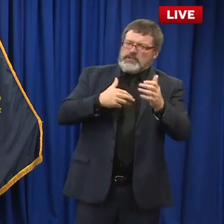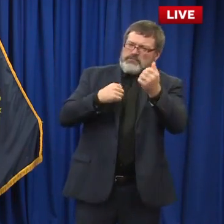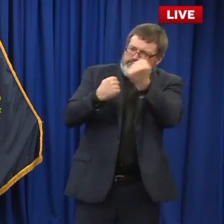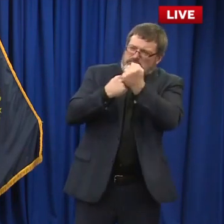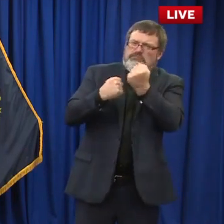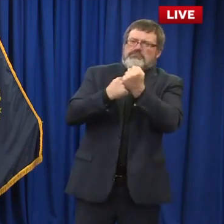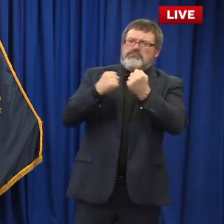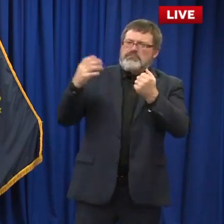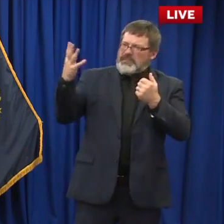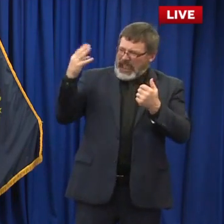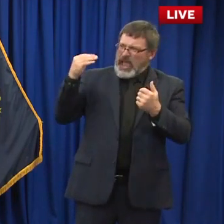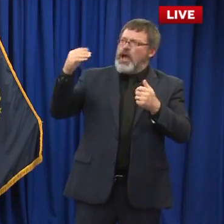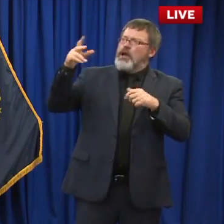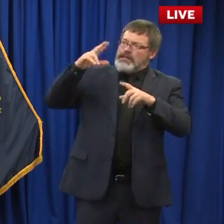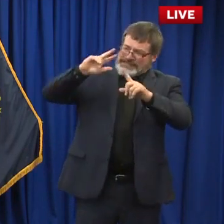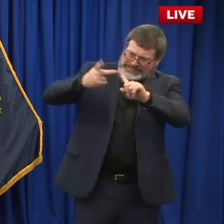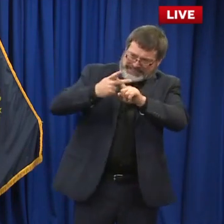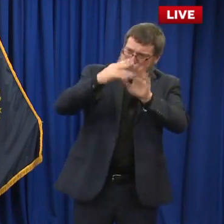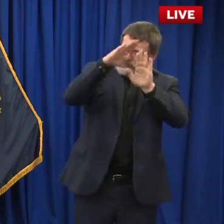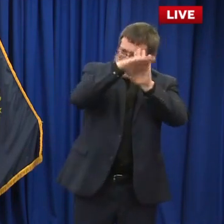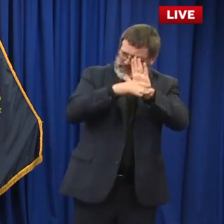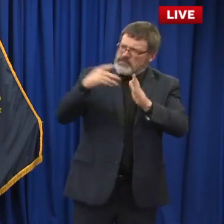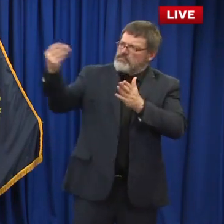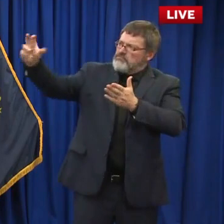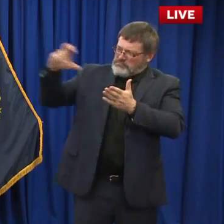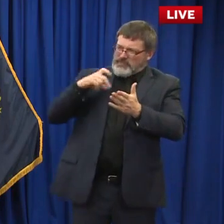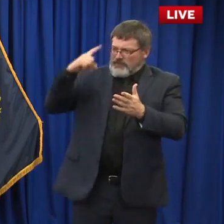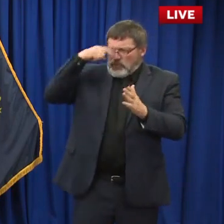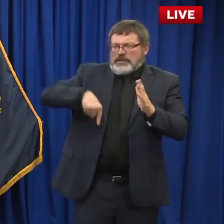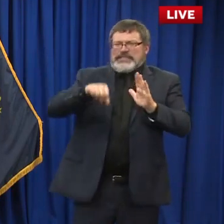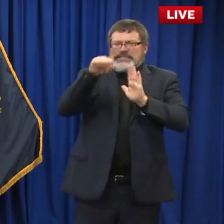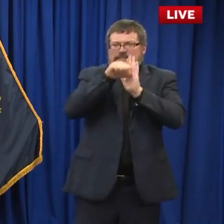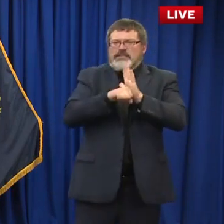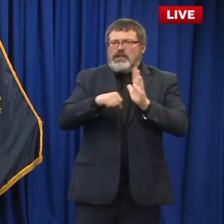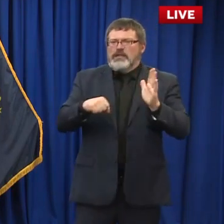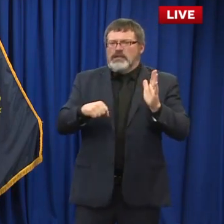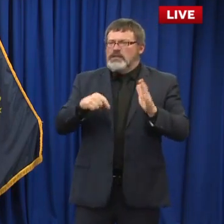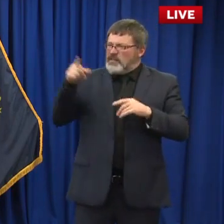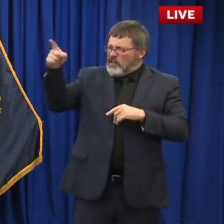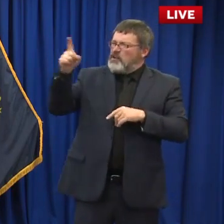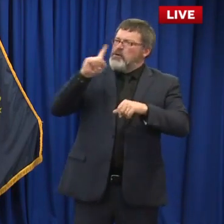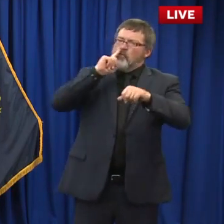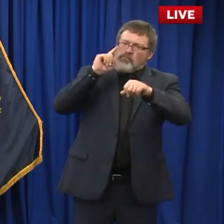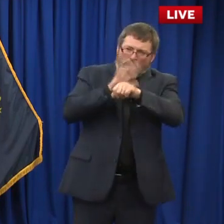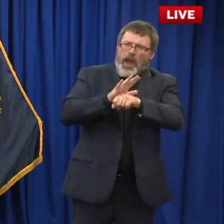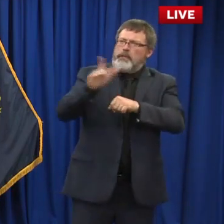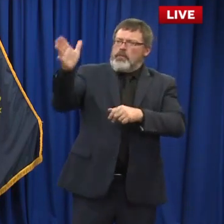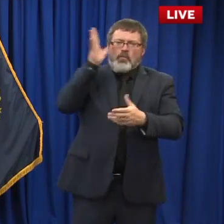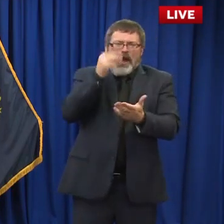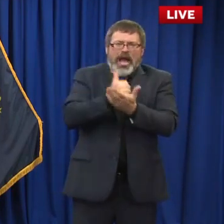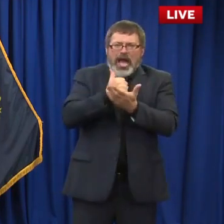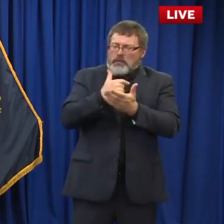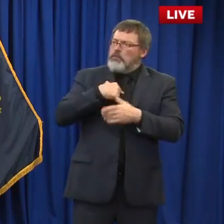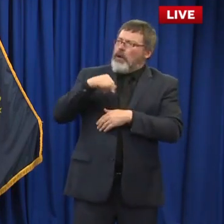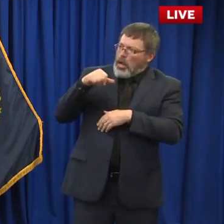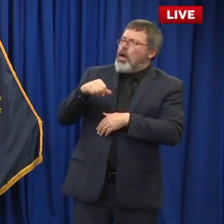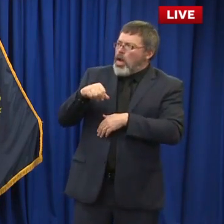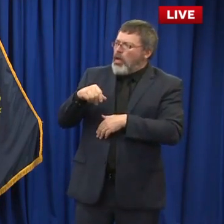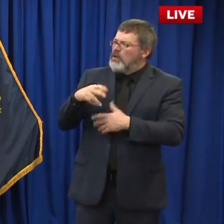WE DID IT REALLY, REALLY WELL, WE DID T RIGHT AND WE WANTED TO MAKE SURE THE OPPORTUNITIES COMMITTED TO THE STATE ARE FULFILLED ON.